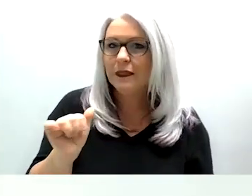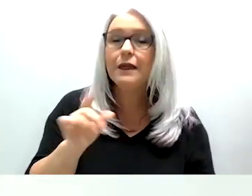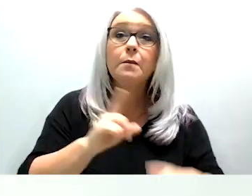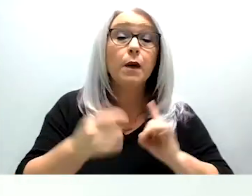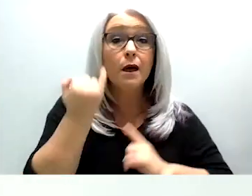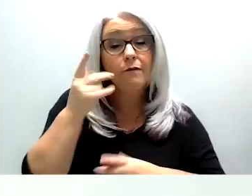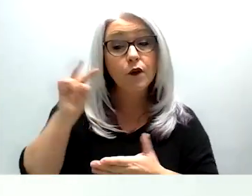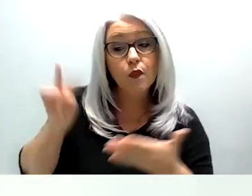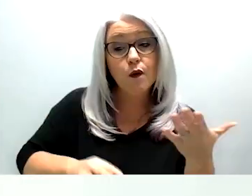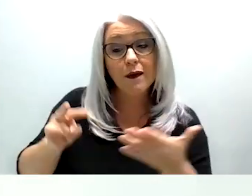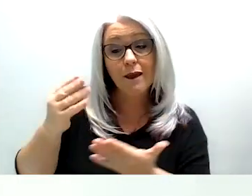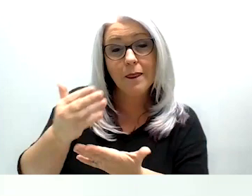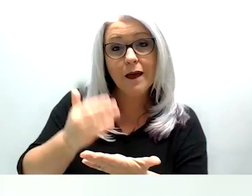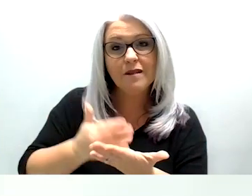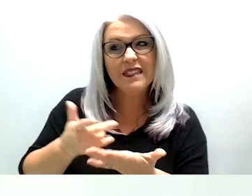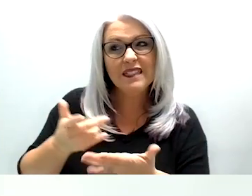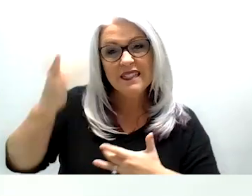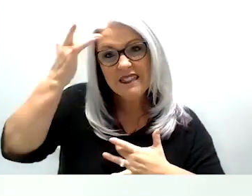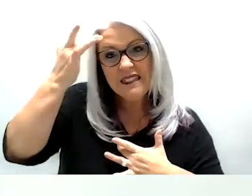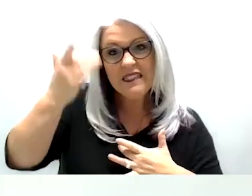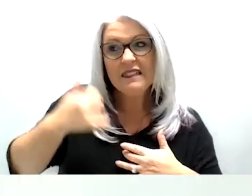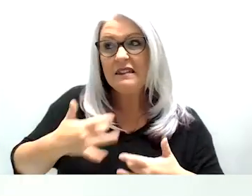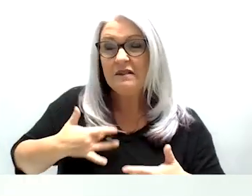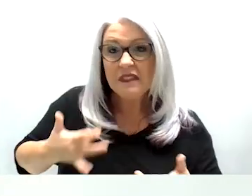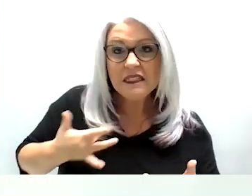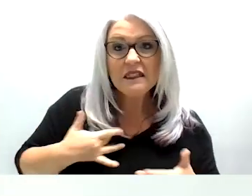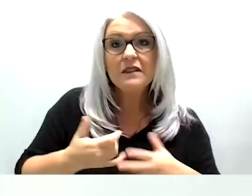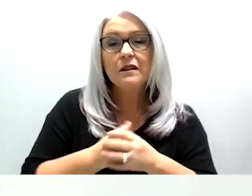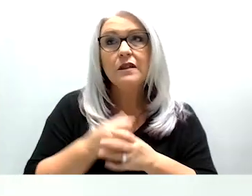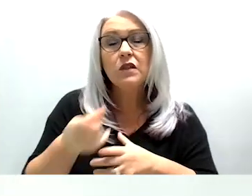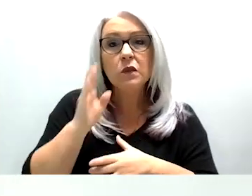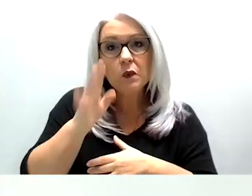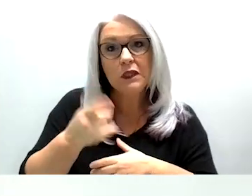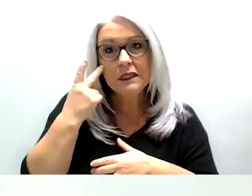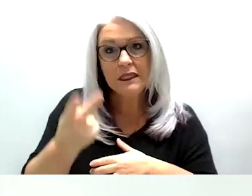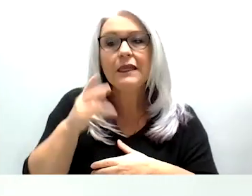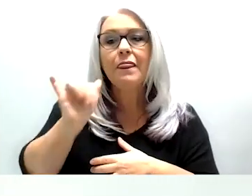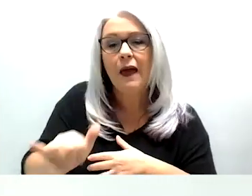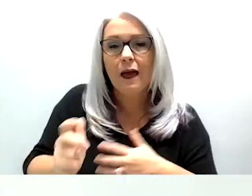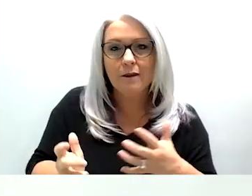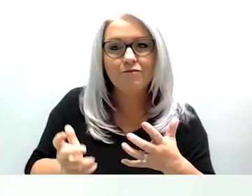disability. But if you look at things Lisa was talking about those symptoms you will see those meet the definition of